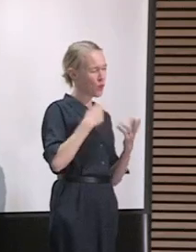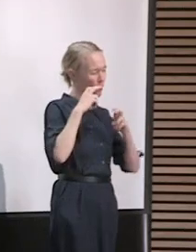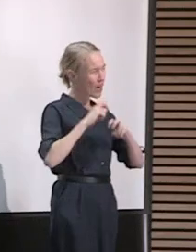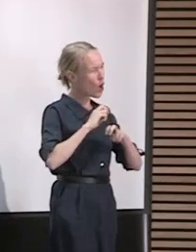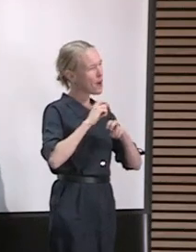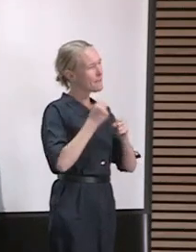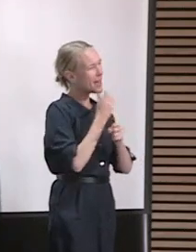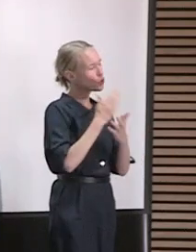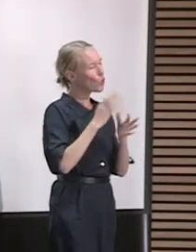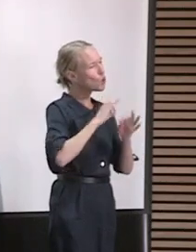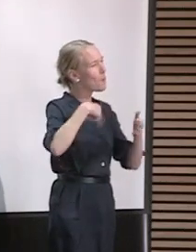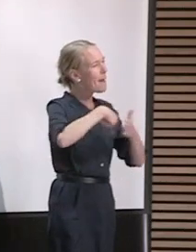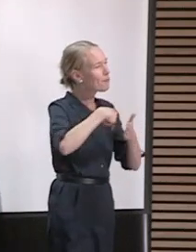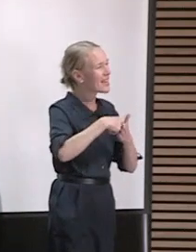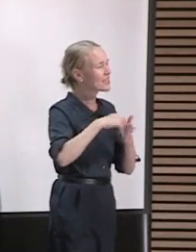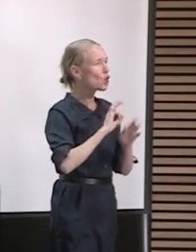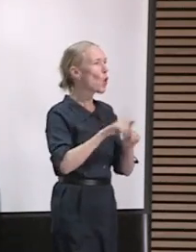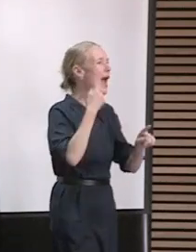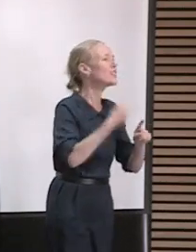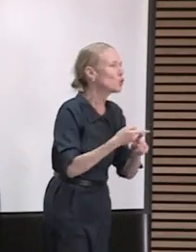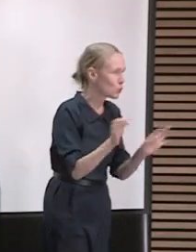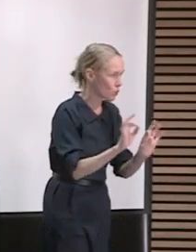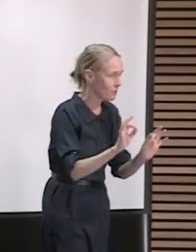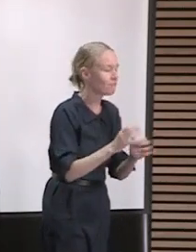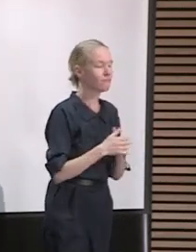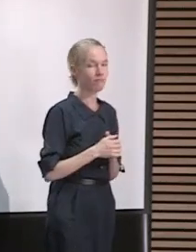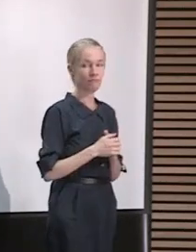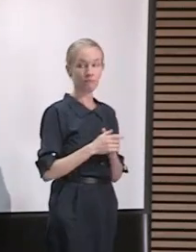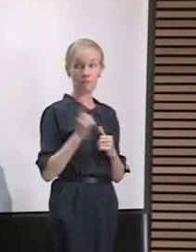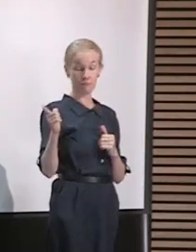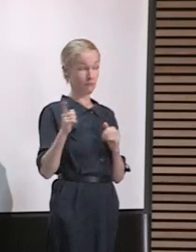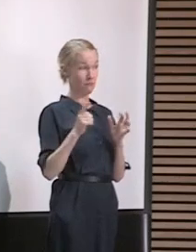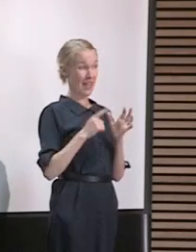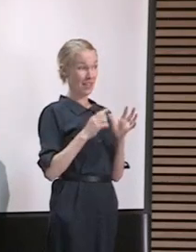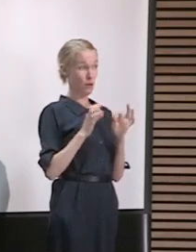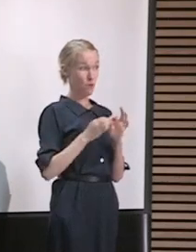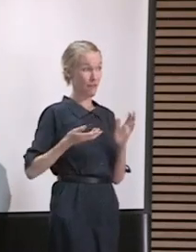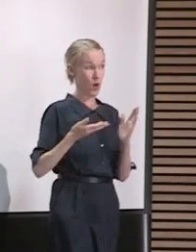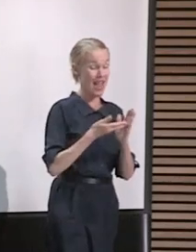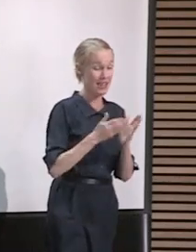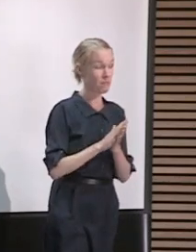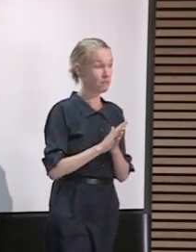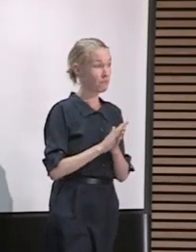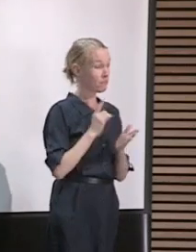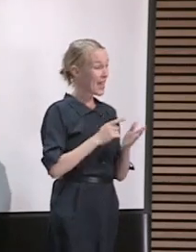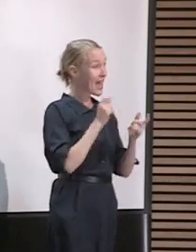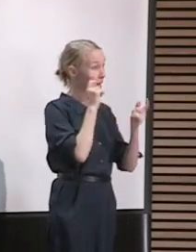look at.